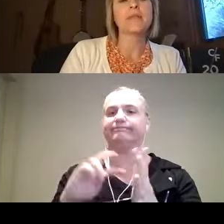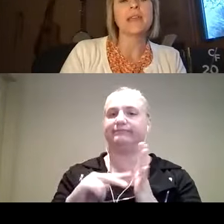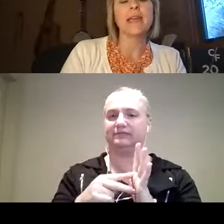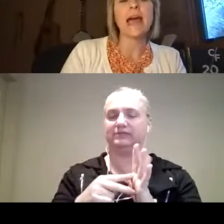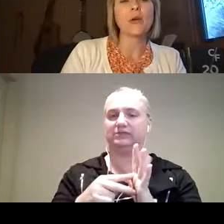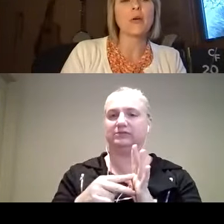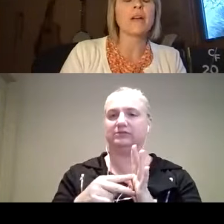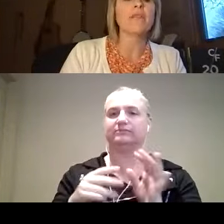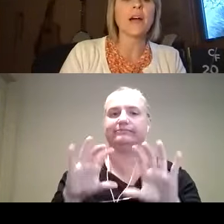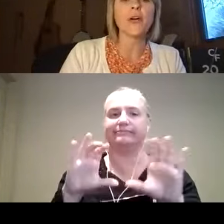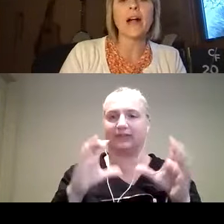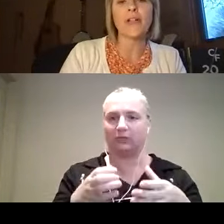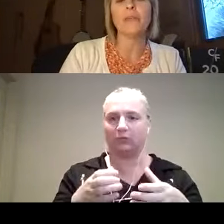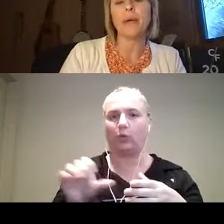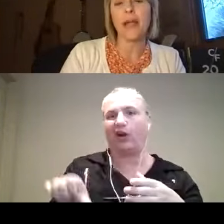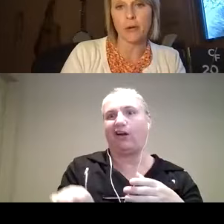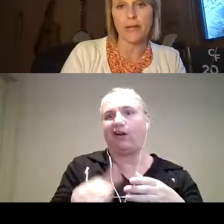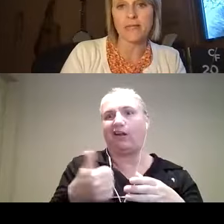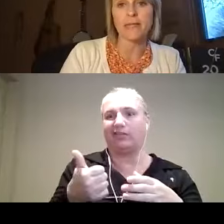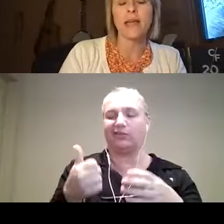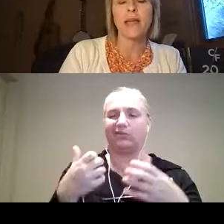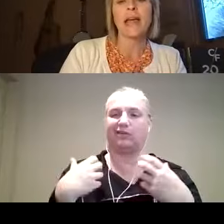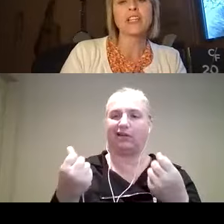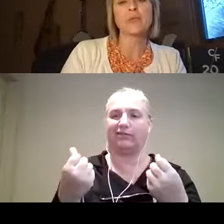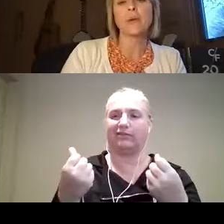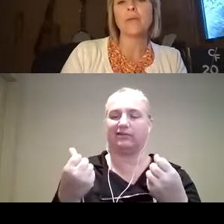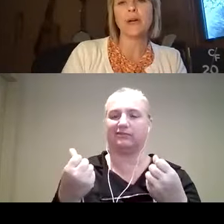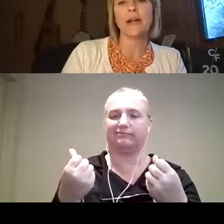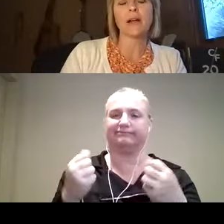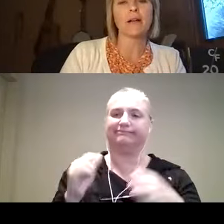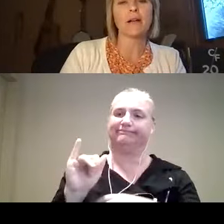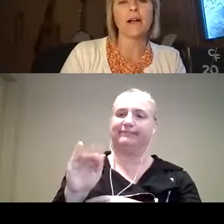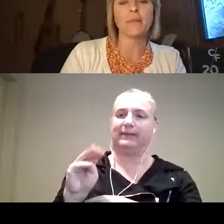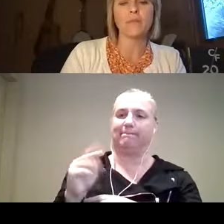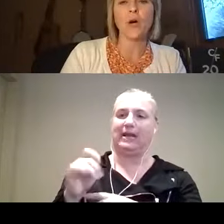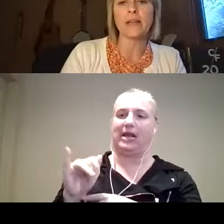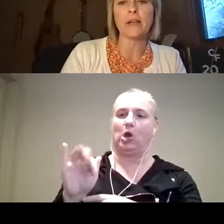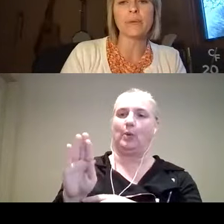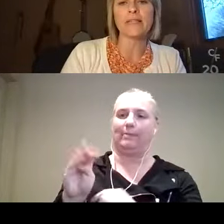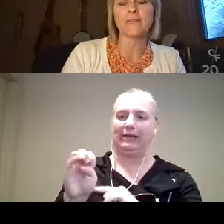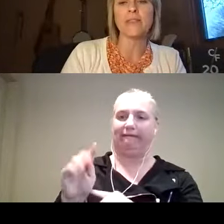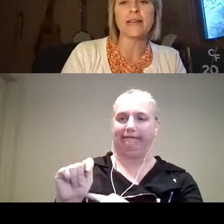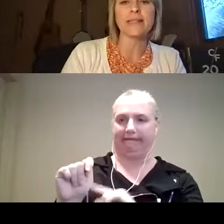the category of other health impairment. And I just wanted to point out one little piece of this.